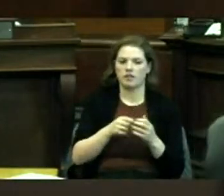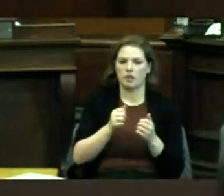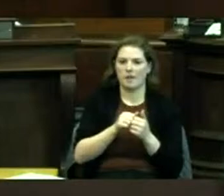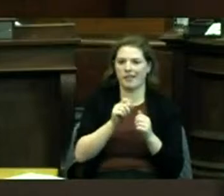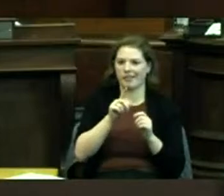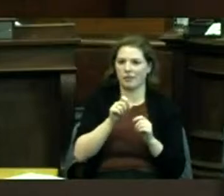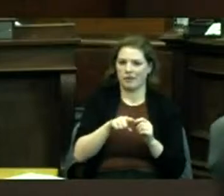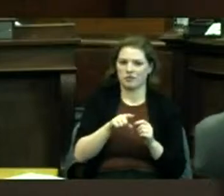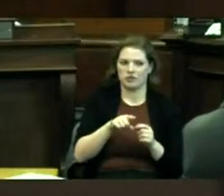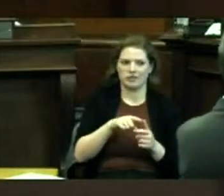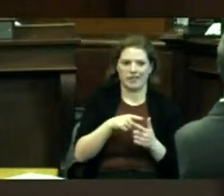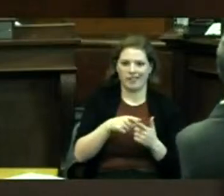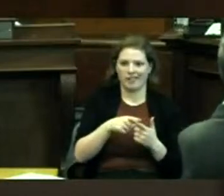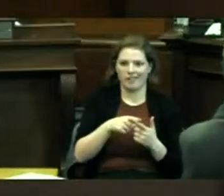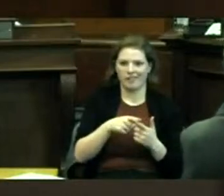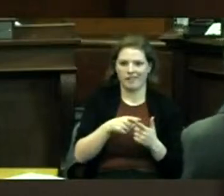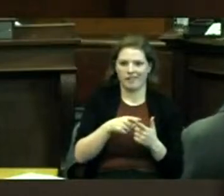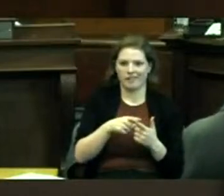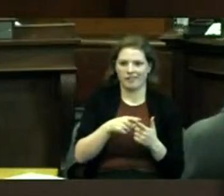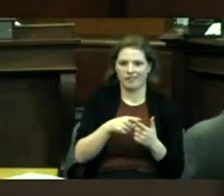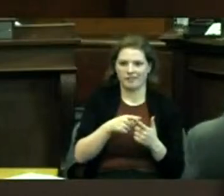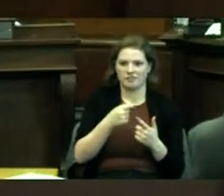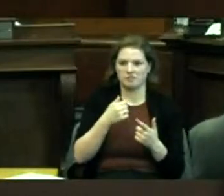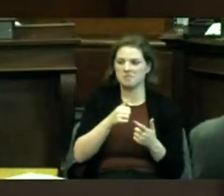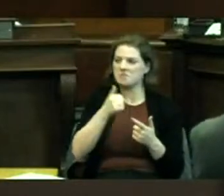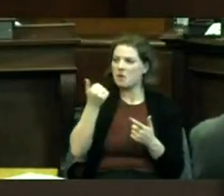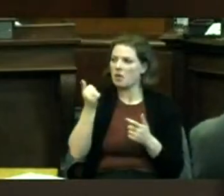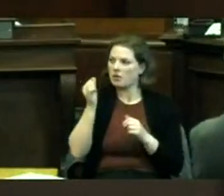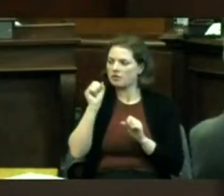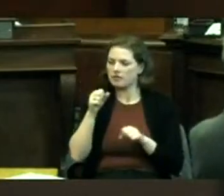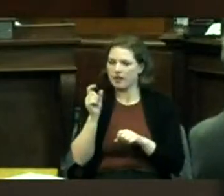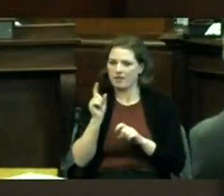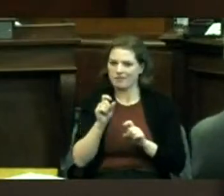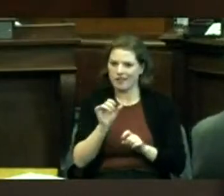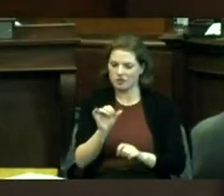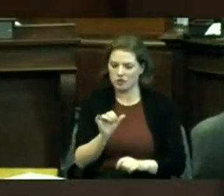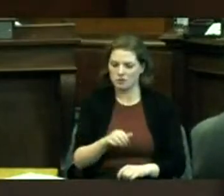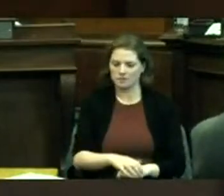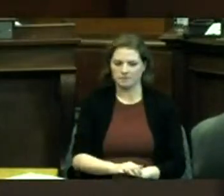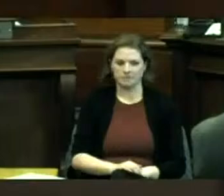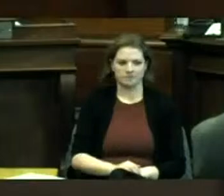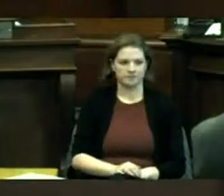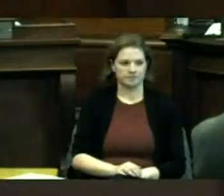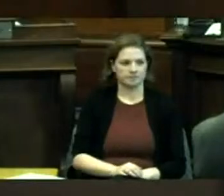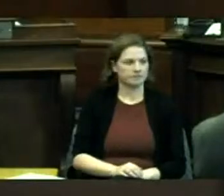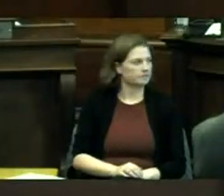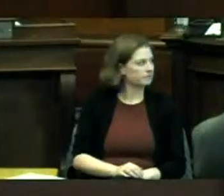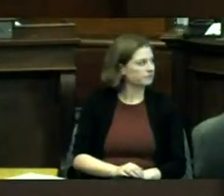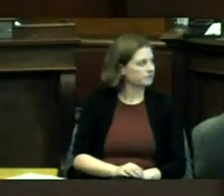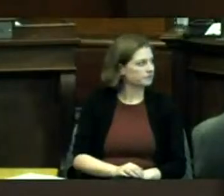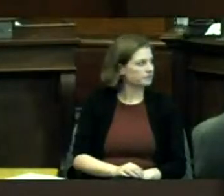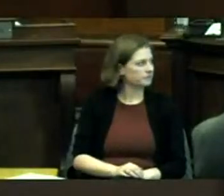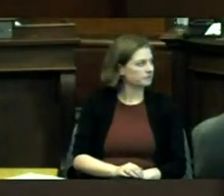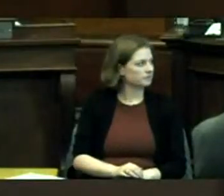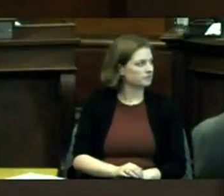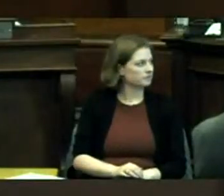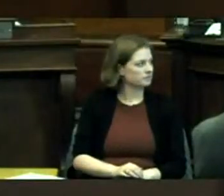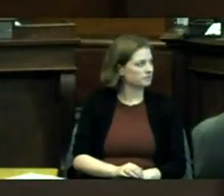I'll start with a I'll take the privilege to start with a question, and then I'll have my